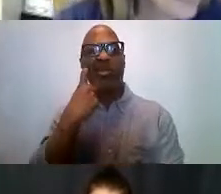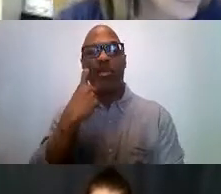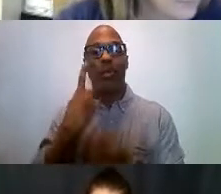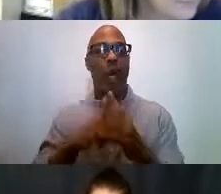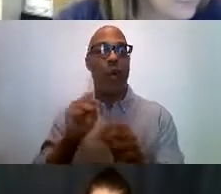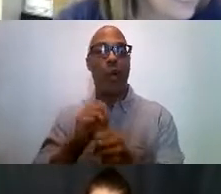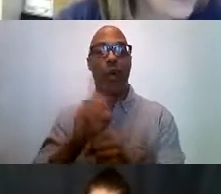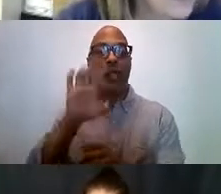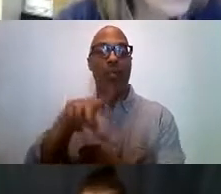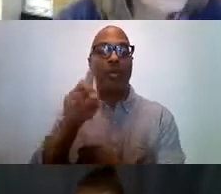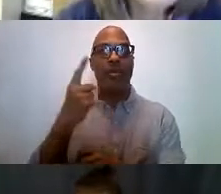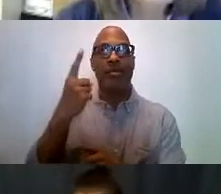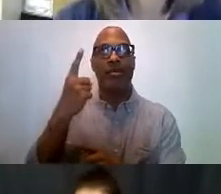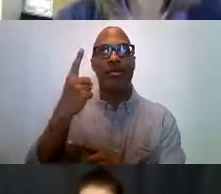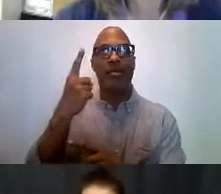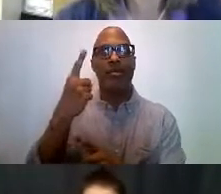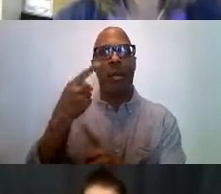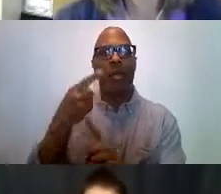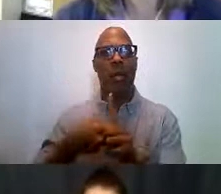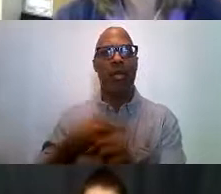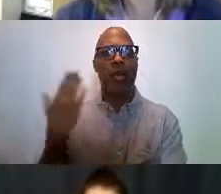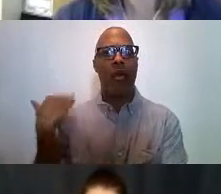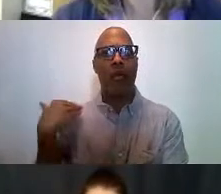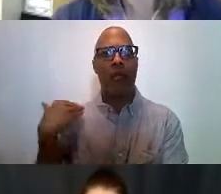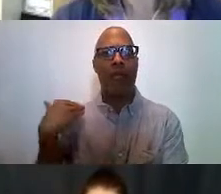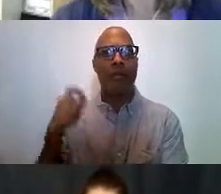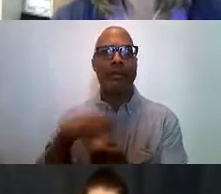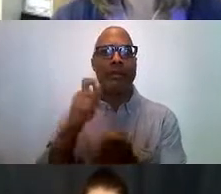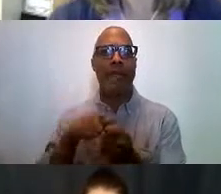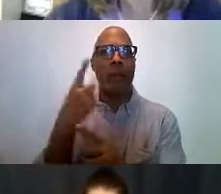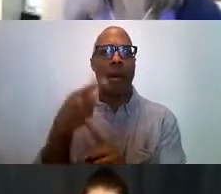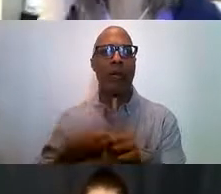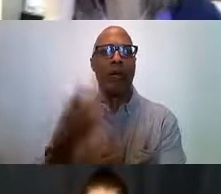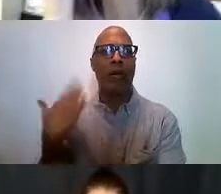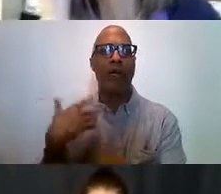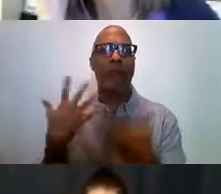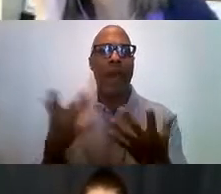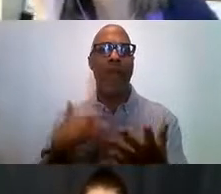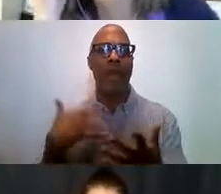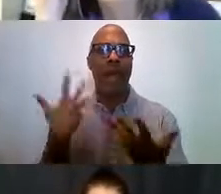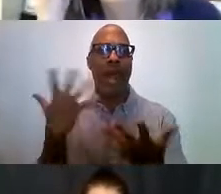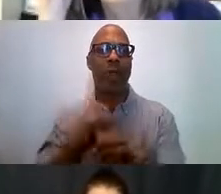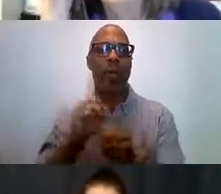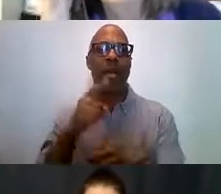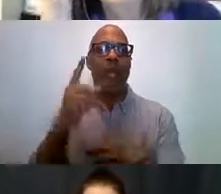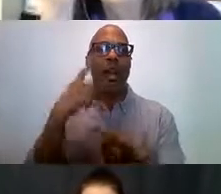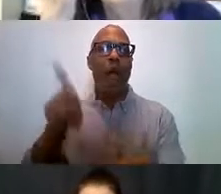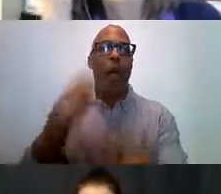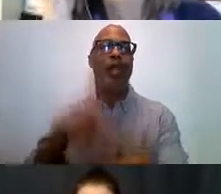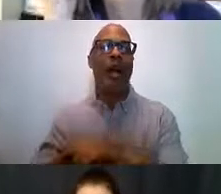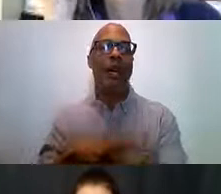I recently started working with COPD about a month ago. I feel as If I had worked with COPD for a long time.